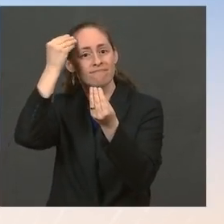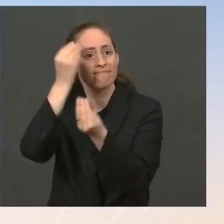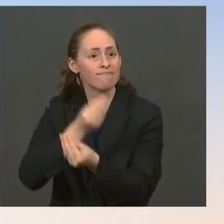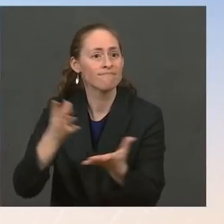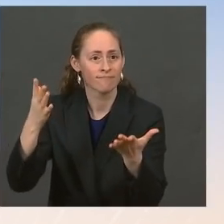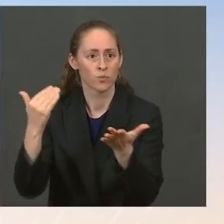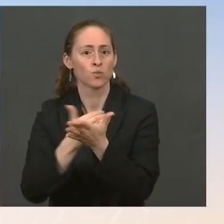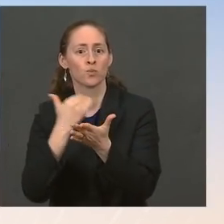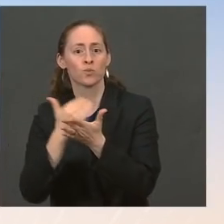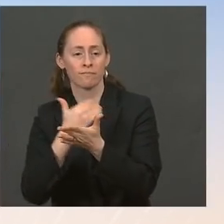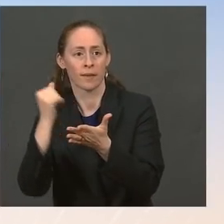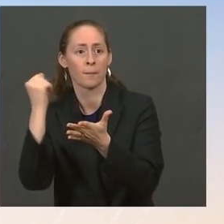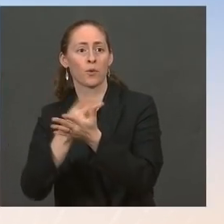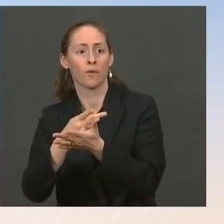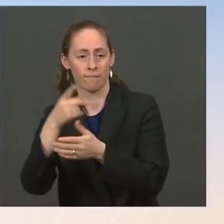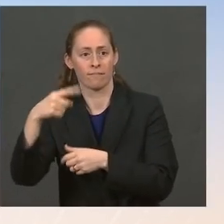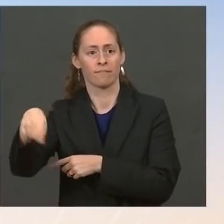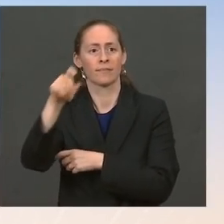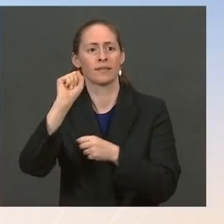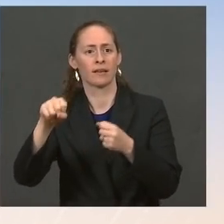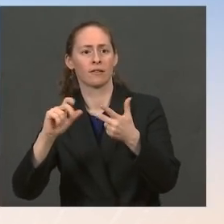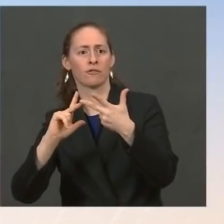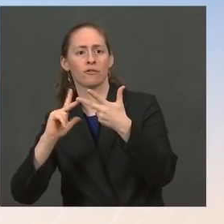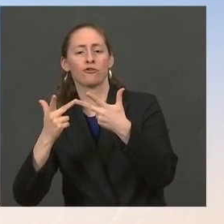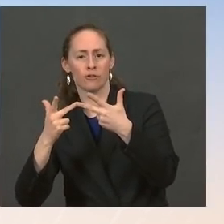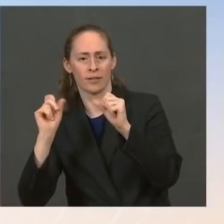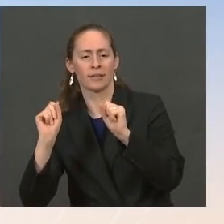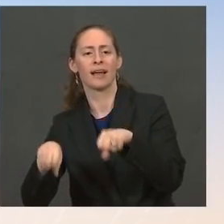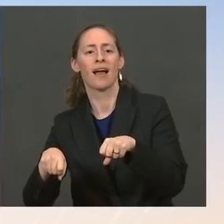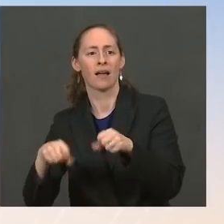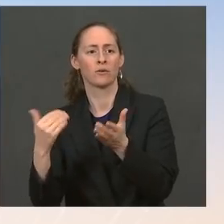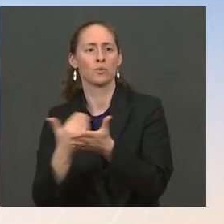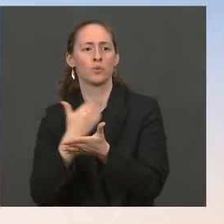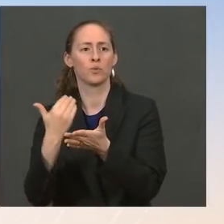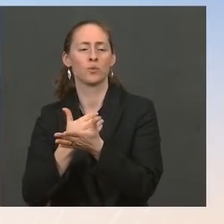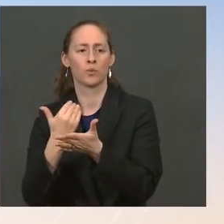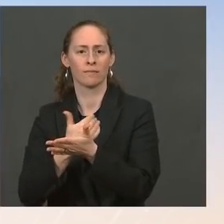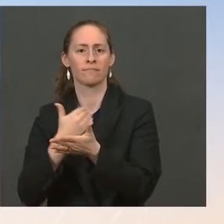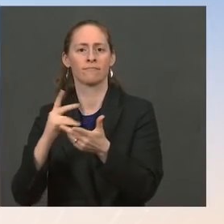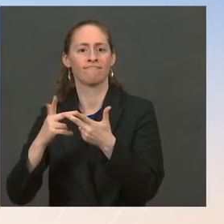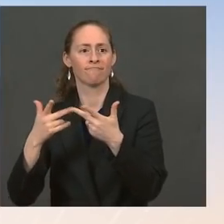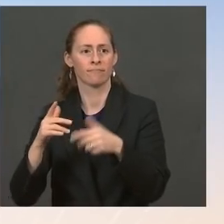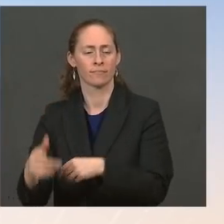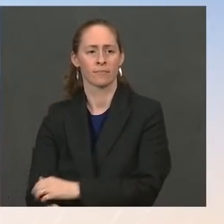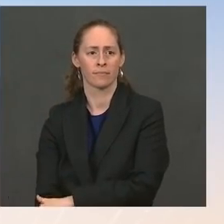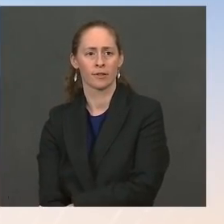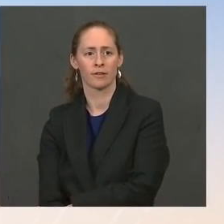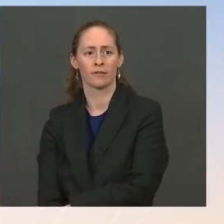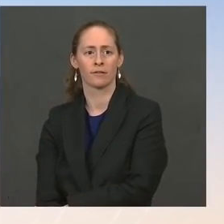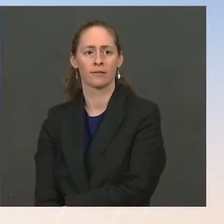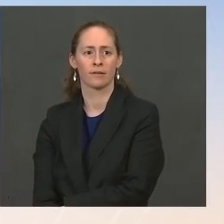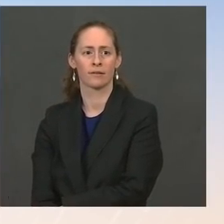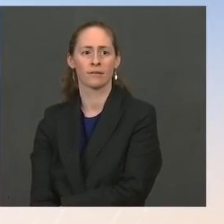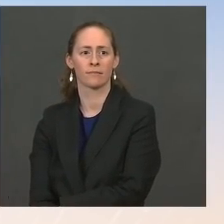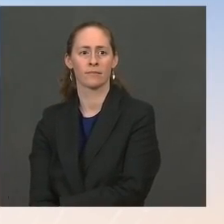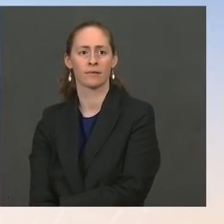The CDC will make the final clinical recommendation, we expect, this afternoon. This is a very encouraging step to further protect Americans,